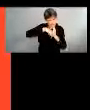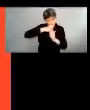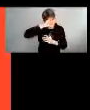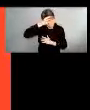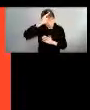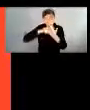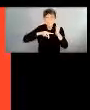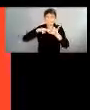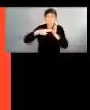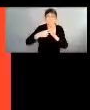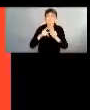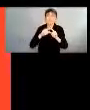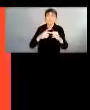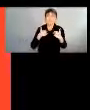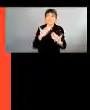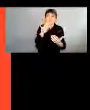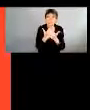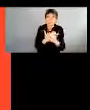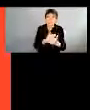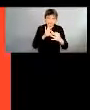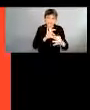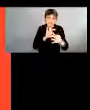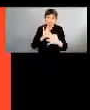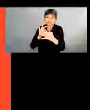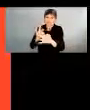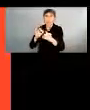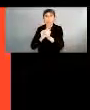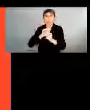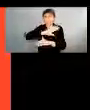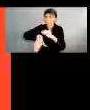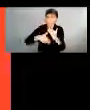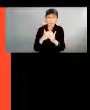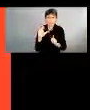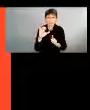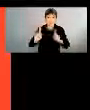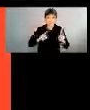all Calgarians. Equity: “An approach to diversity in which